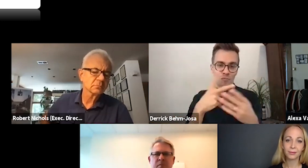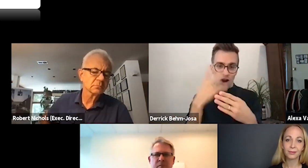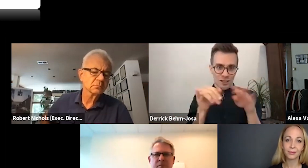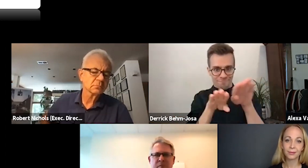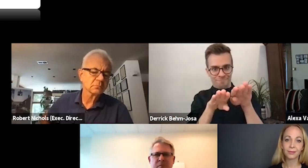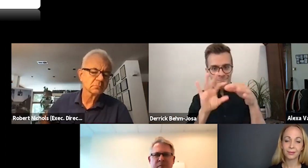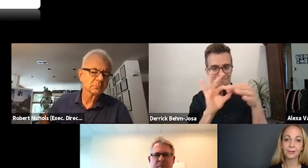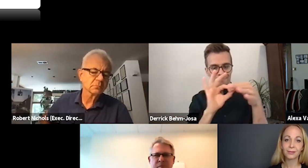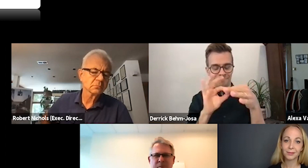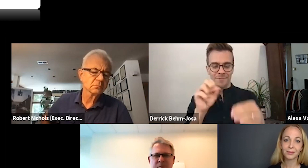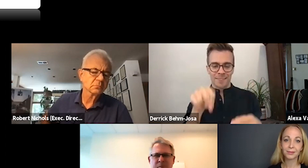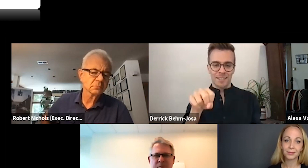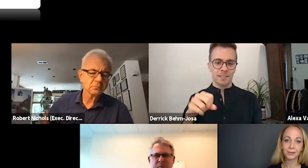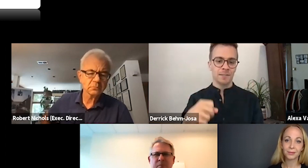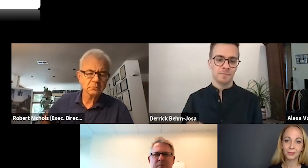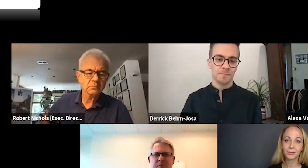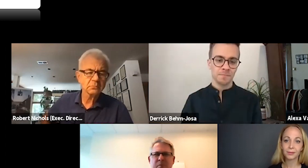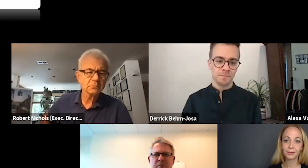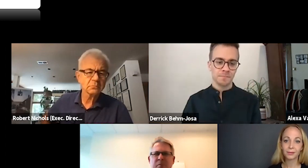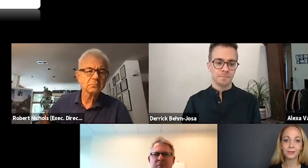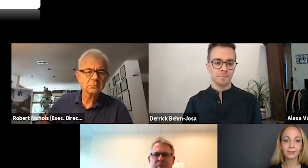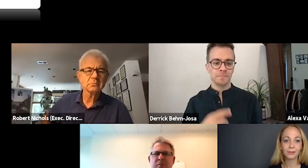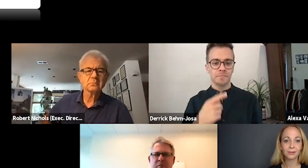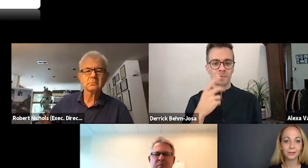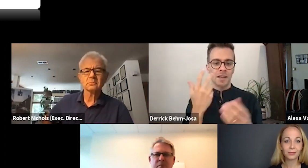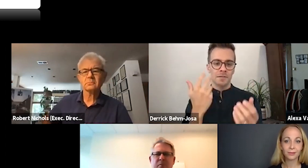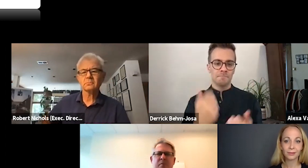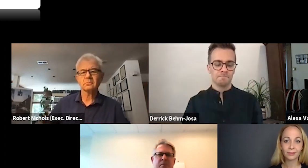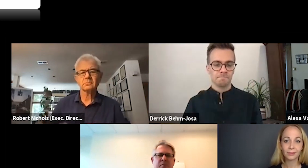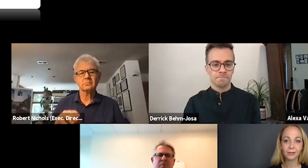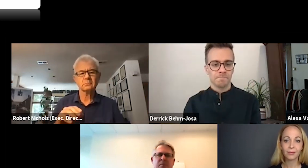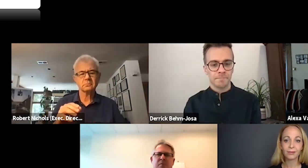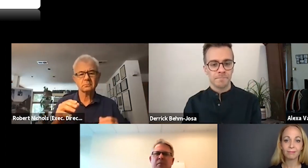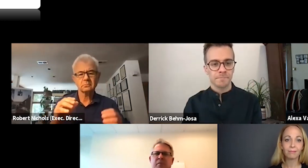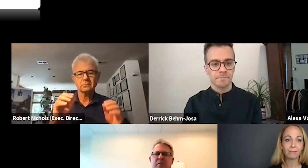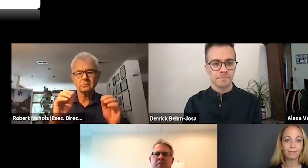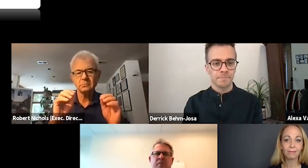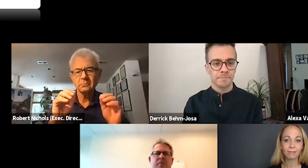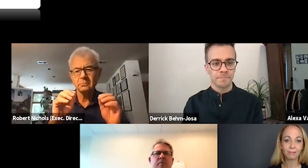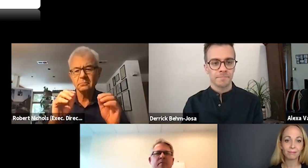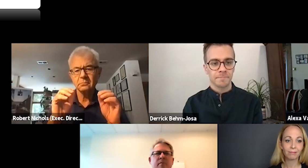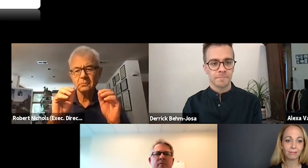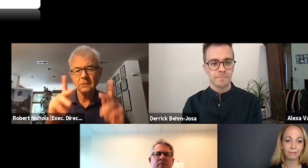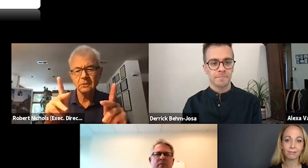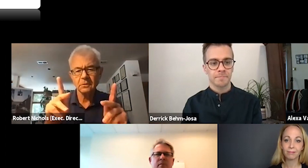But that is another project that will be working in parallel to this.